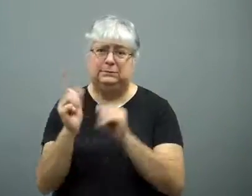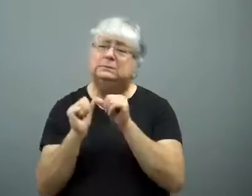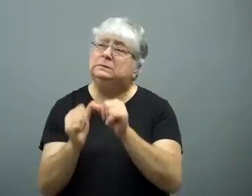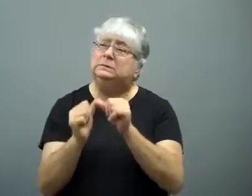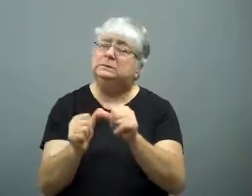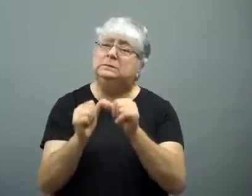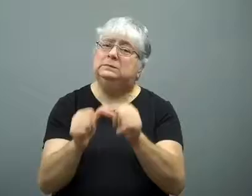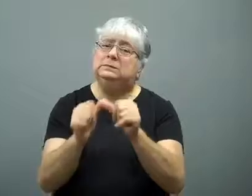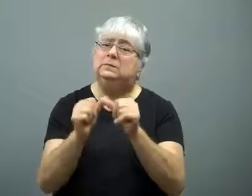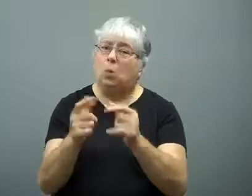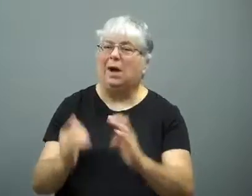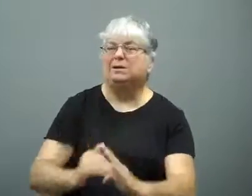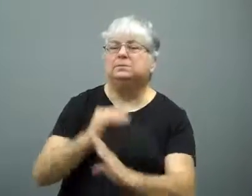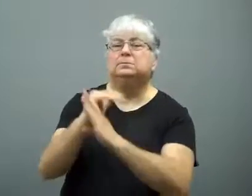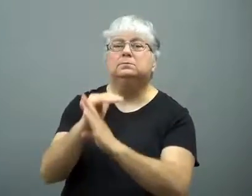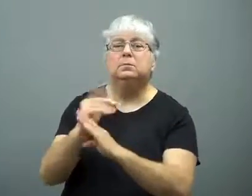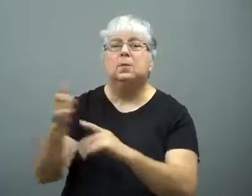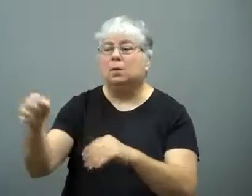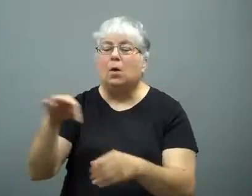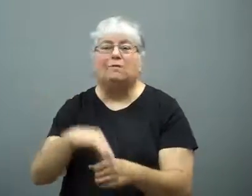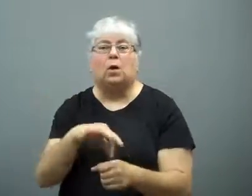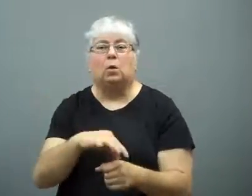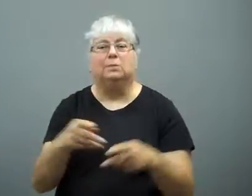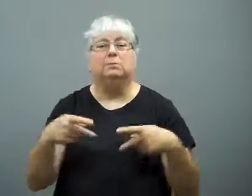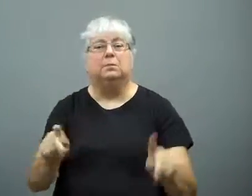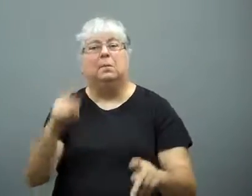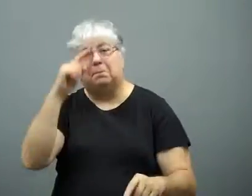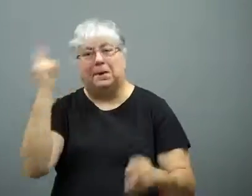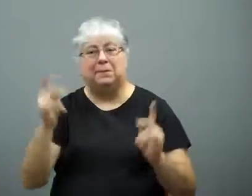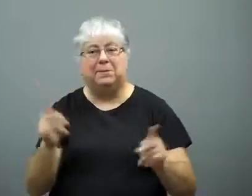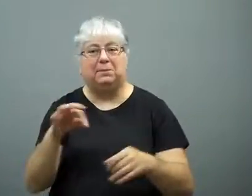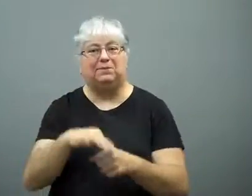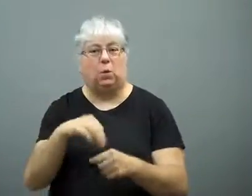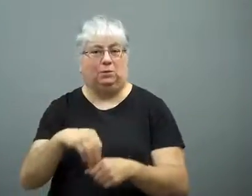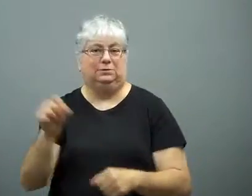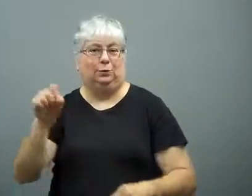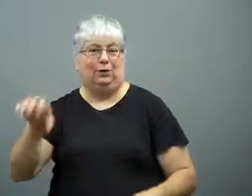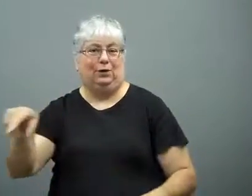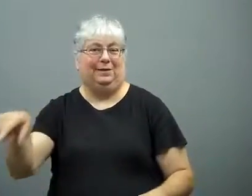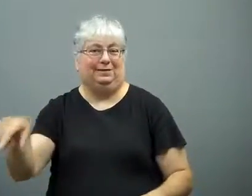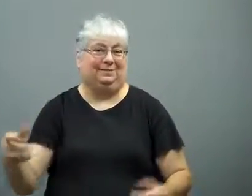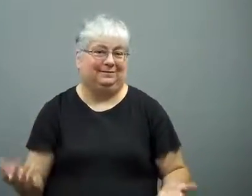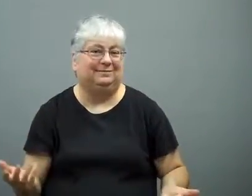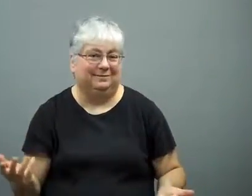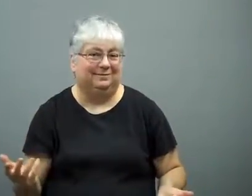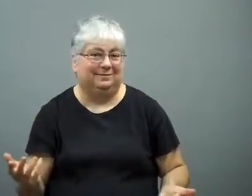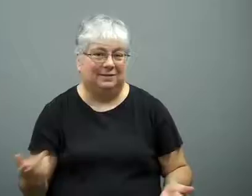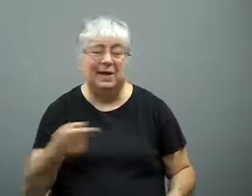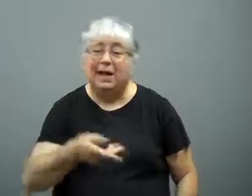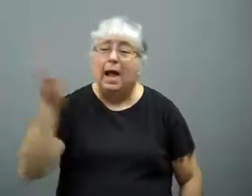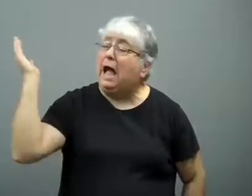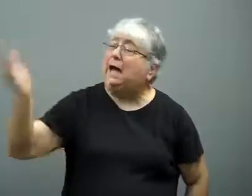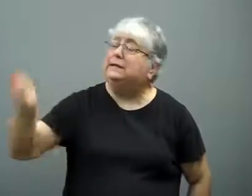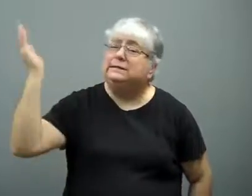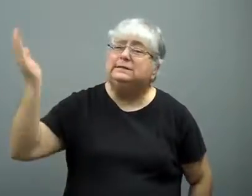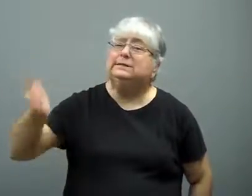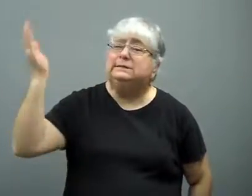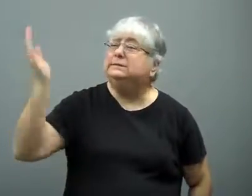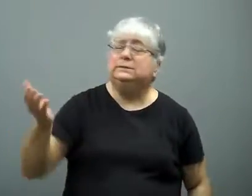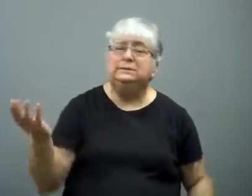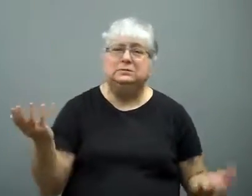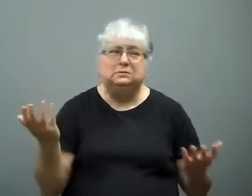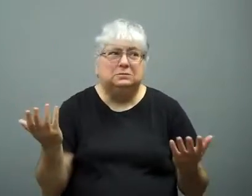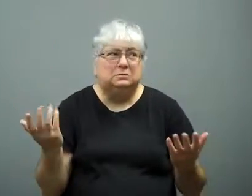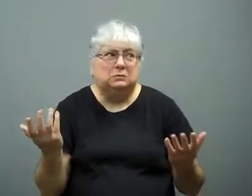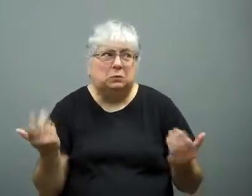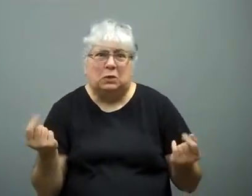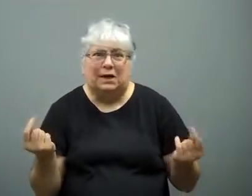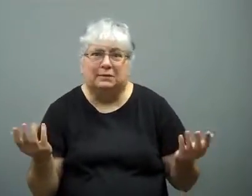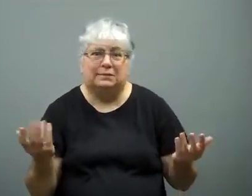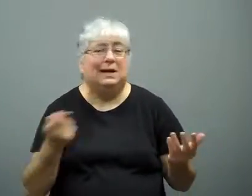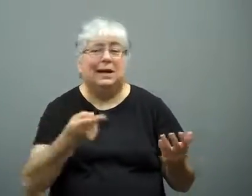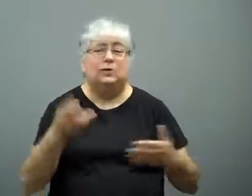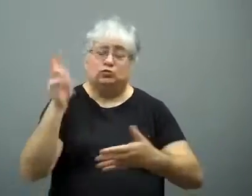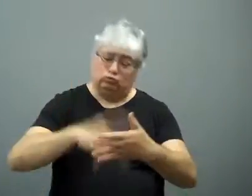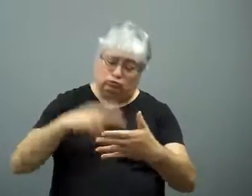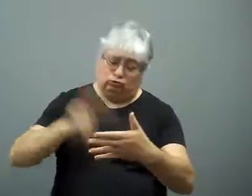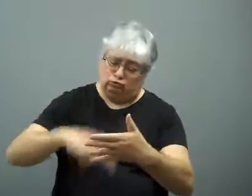He spoke this long to prevent a vote on allowing blacks to vote in South Carolina.